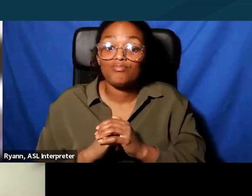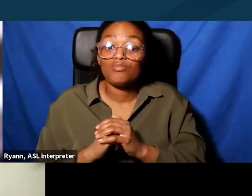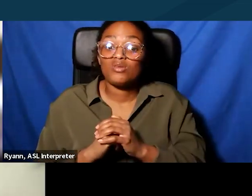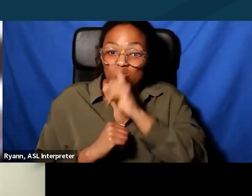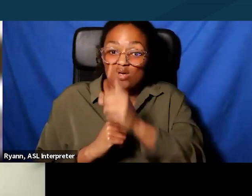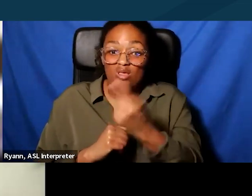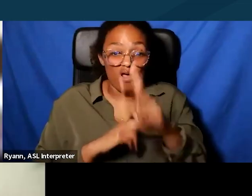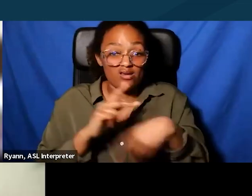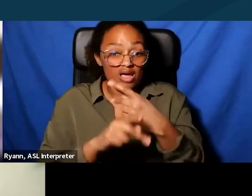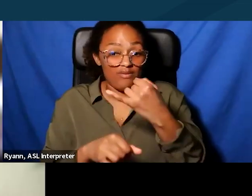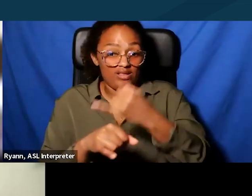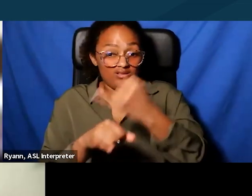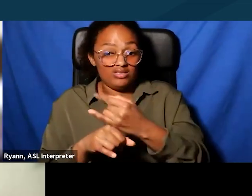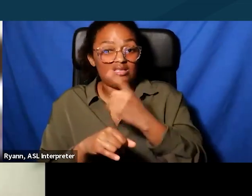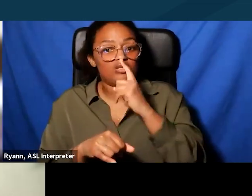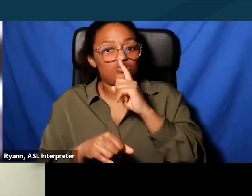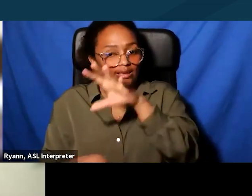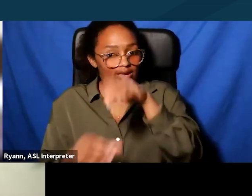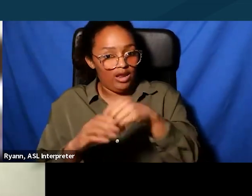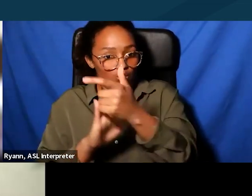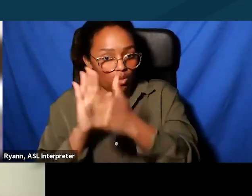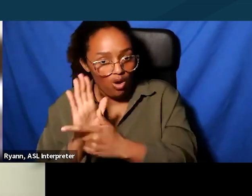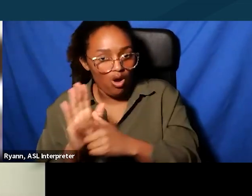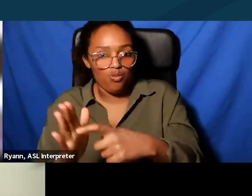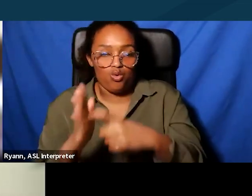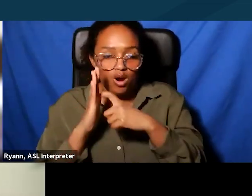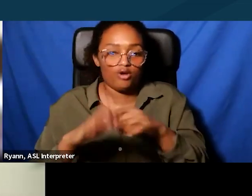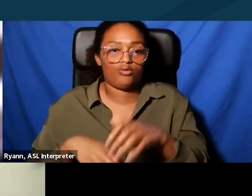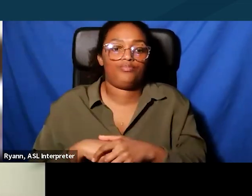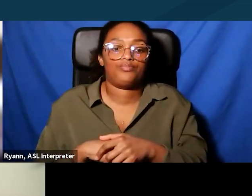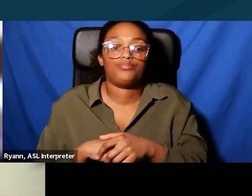except for the home health benefit, which is a whole 'nother argument I won't get into,